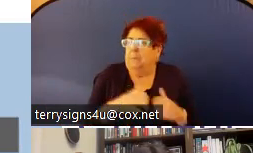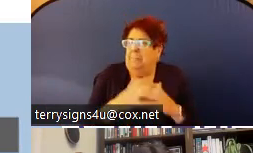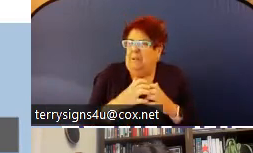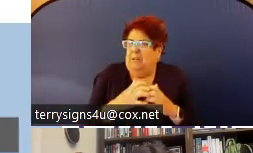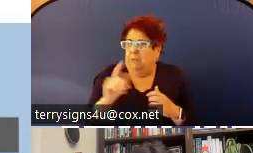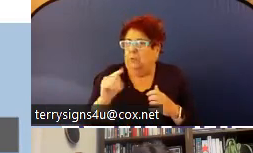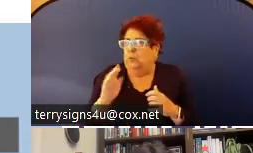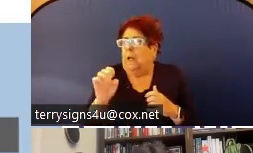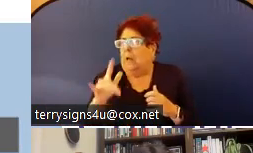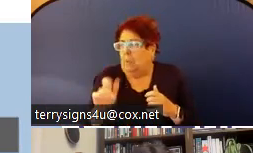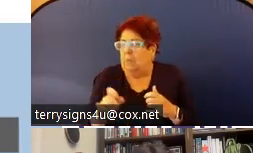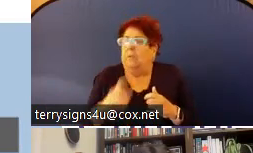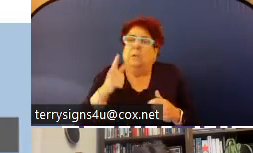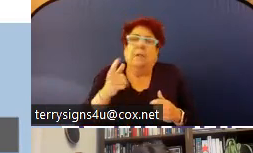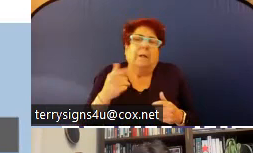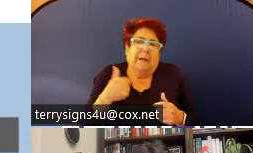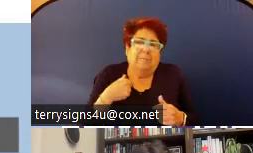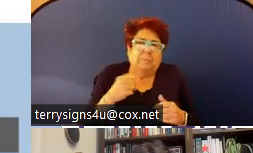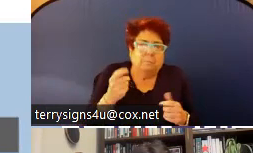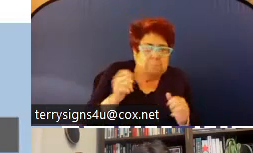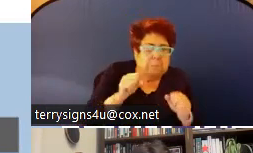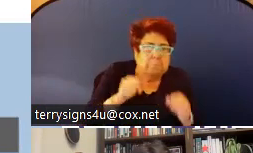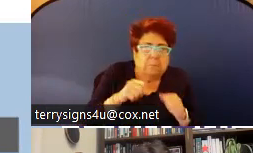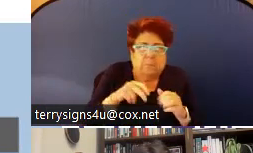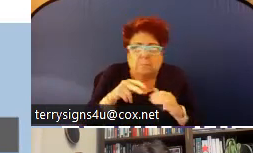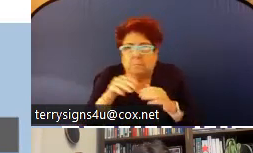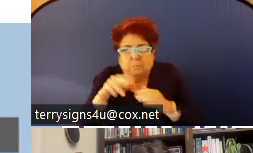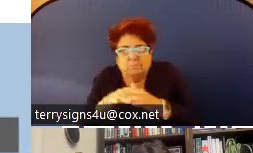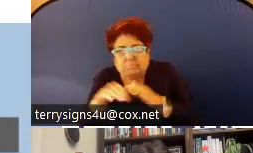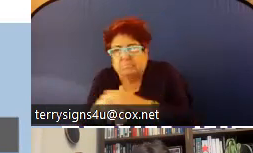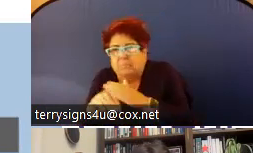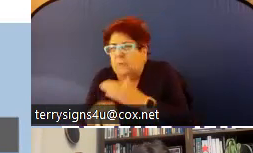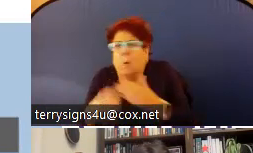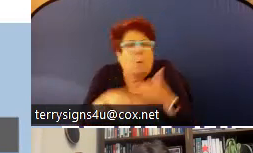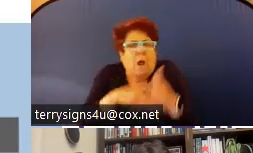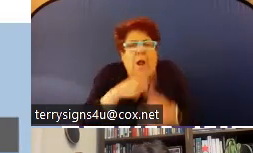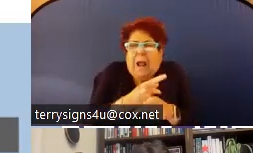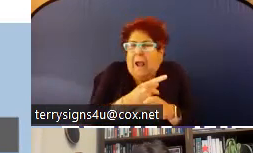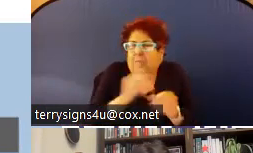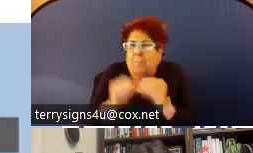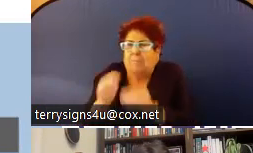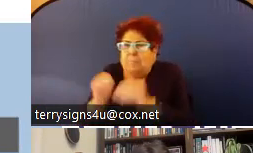home modifications and repairs this particular home needs for a comprehensive home repair.